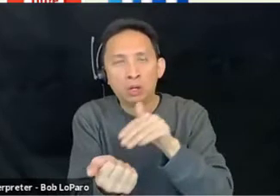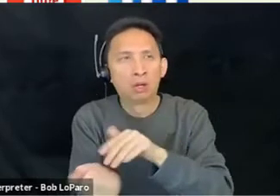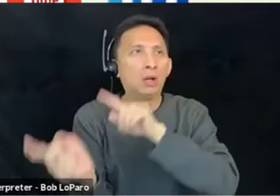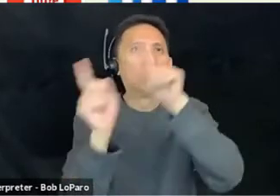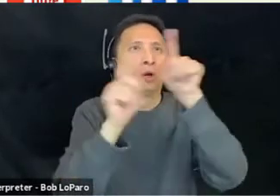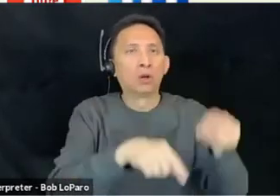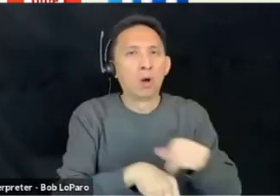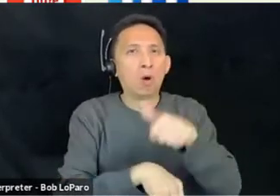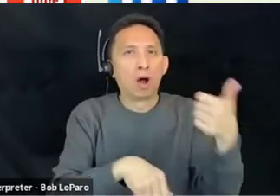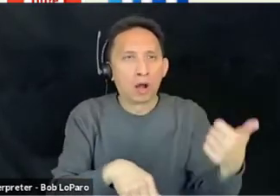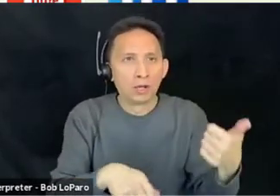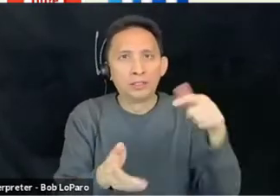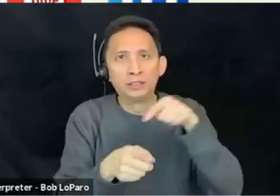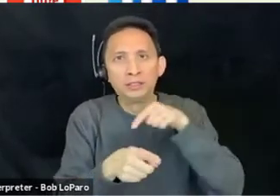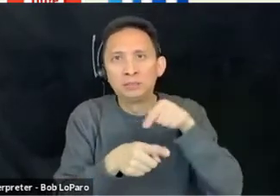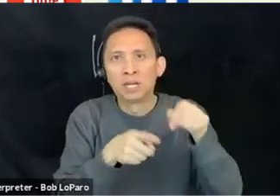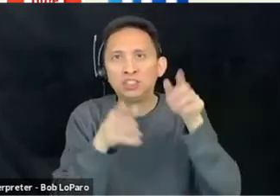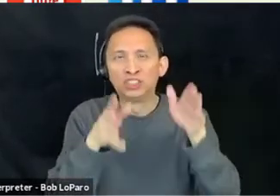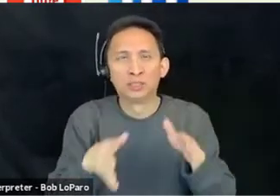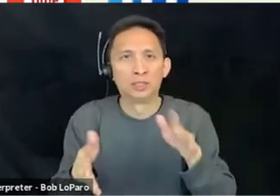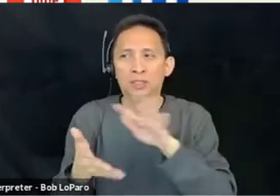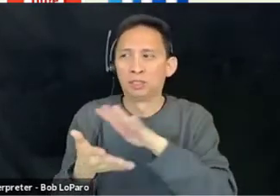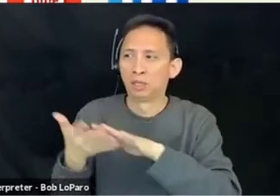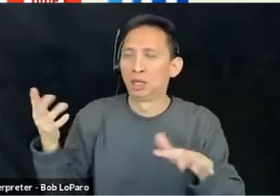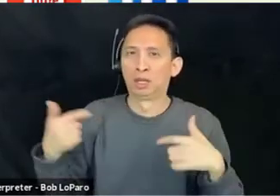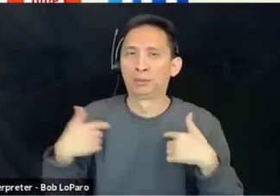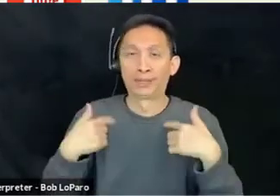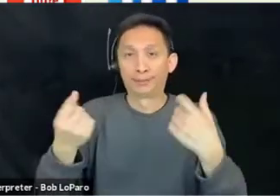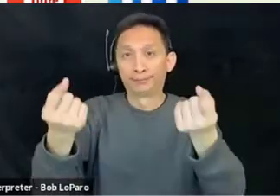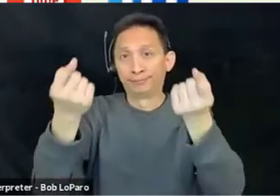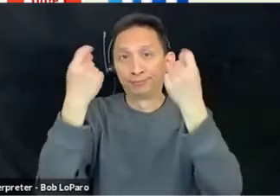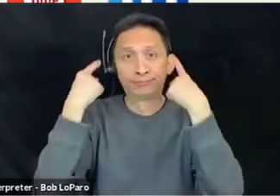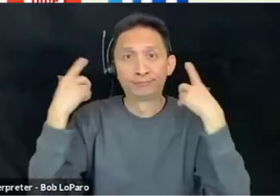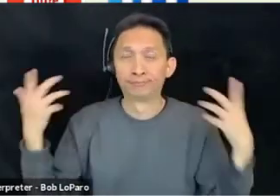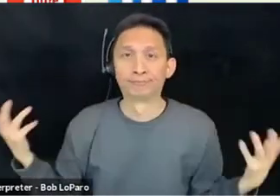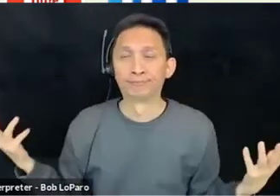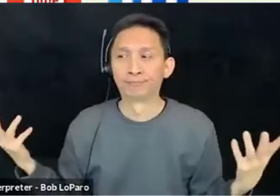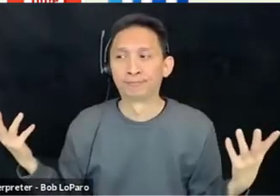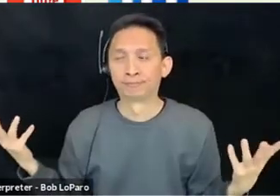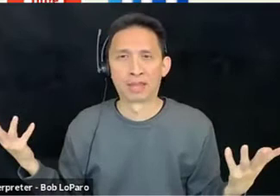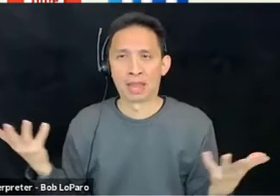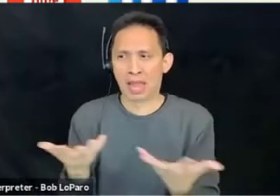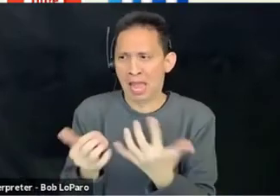that it just I had no idea, we didn't even know to look that direction.